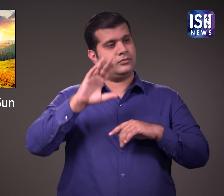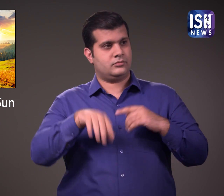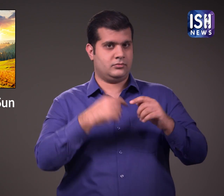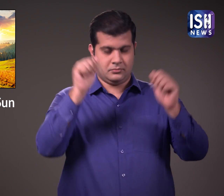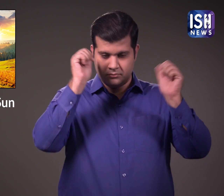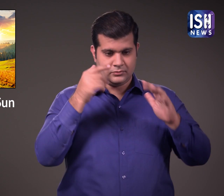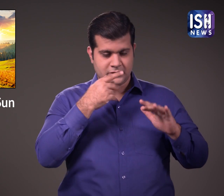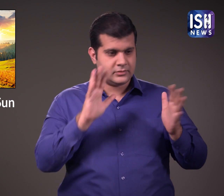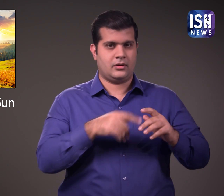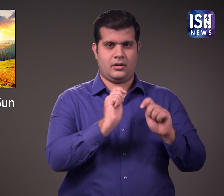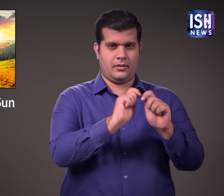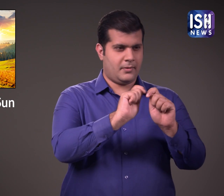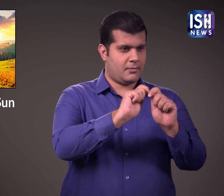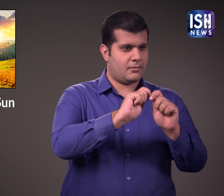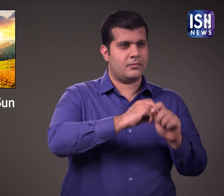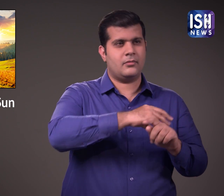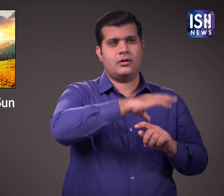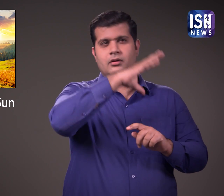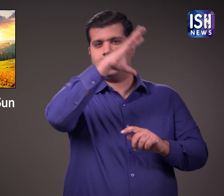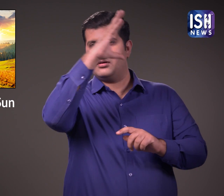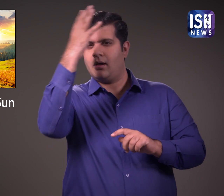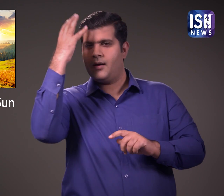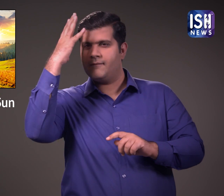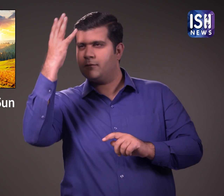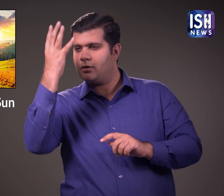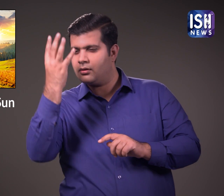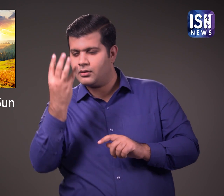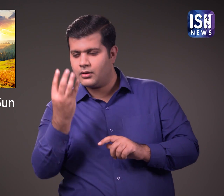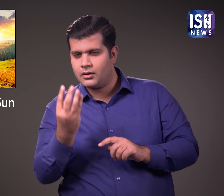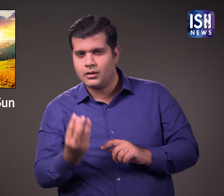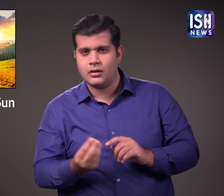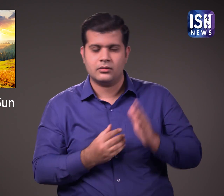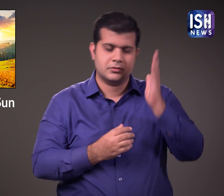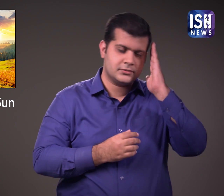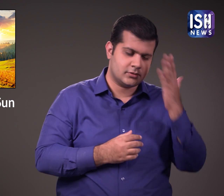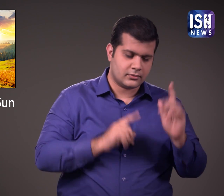and get to work. As the sun sets and night falls, we go back to sleep.